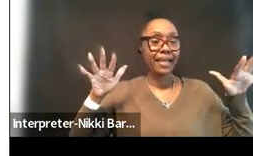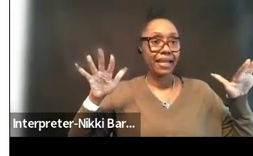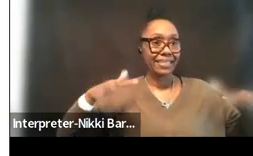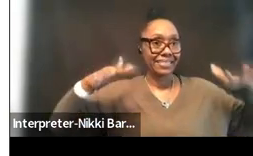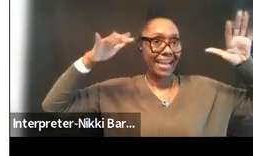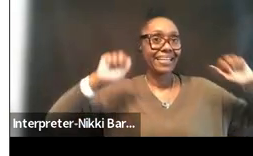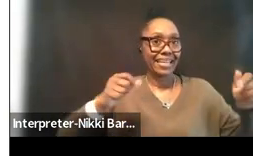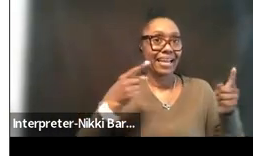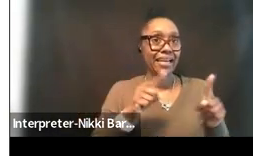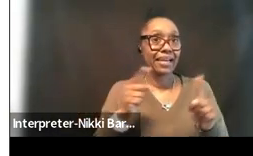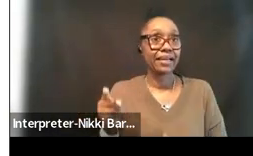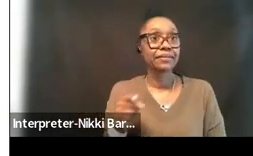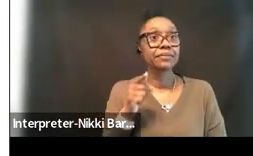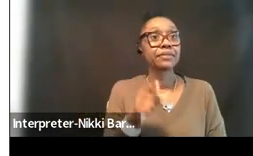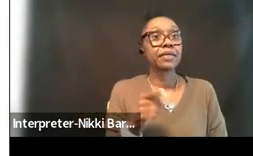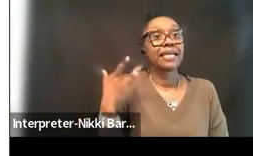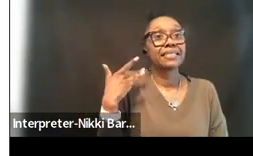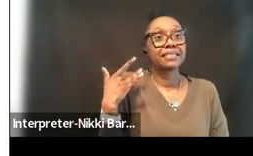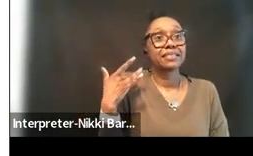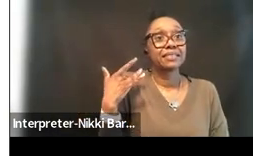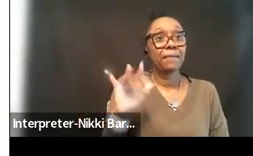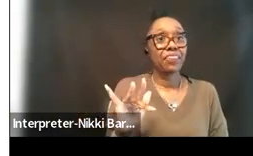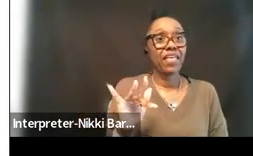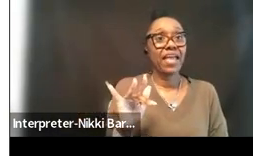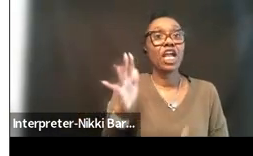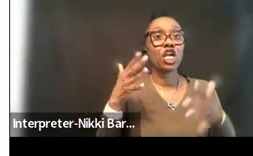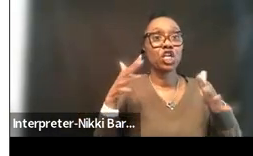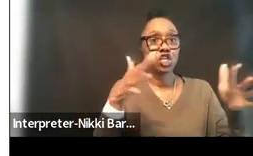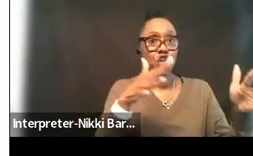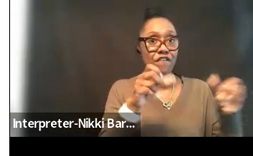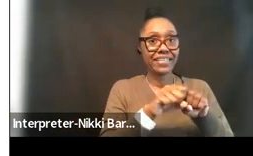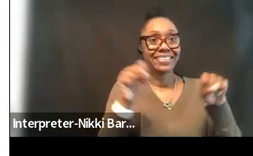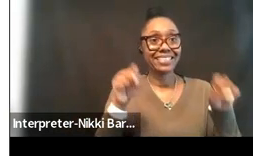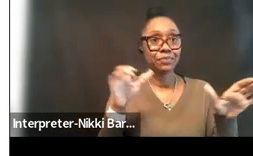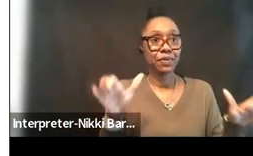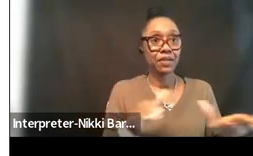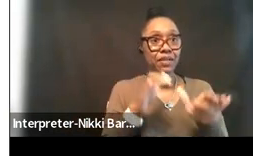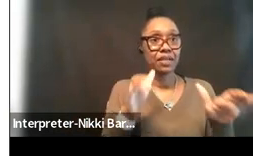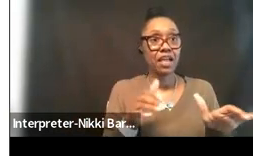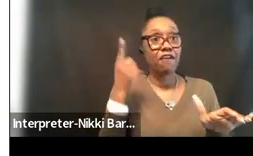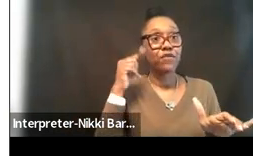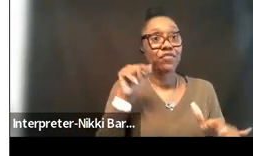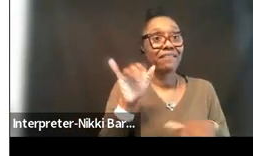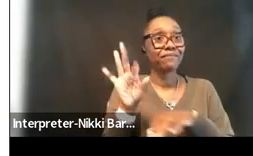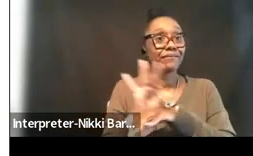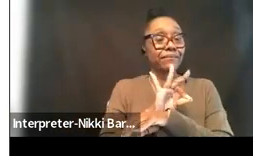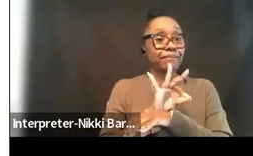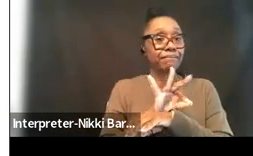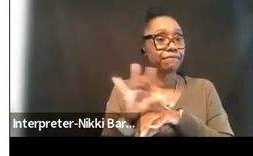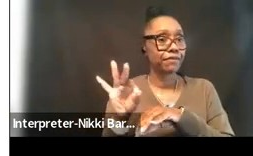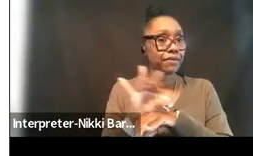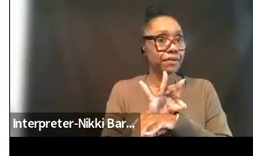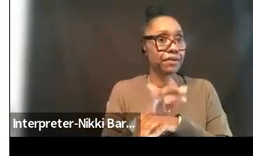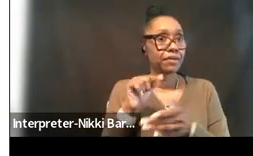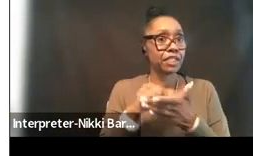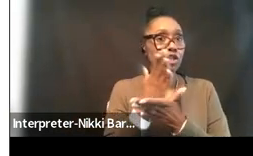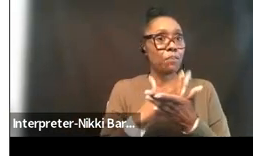So the sympathetic nervous system is active. Because of this diminution functioning and the. In this part of our brain.